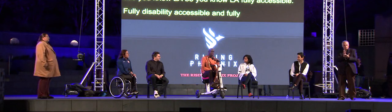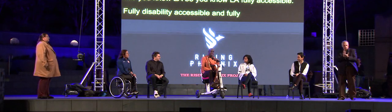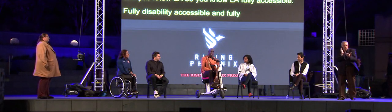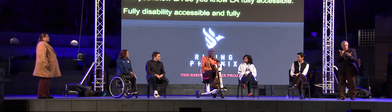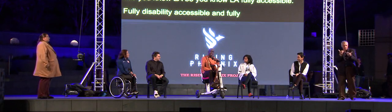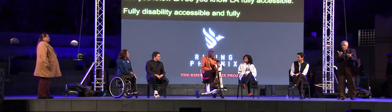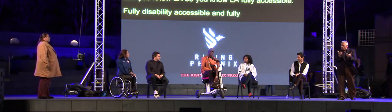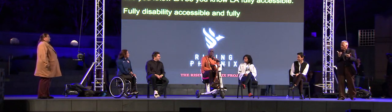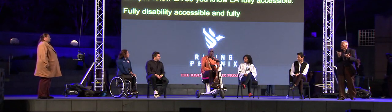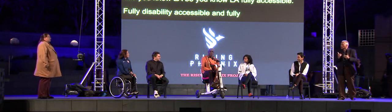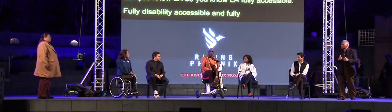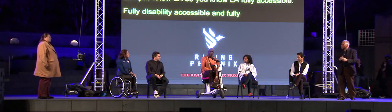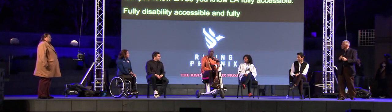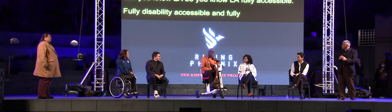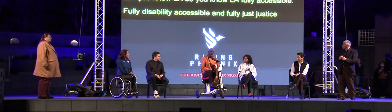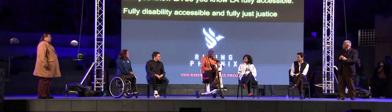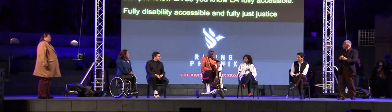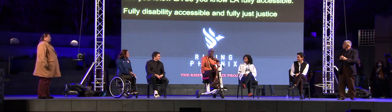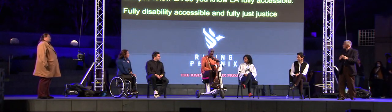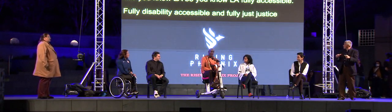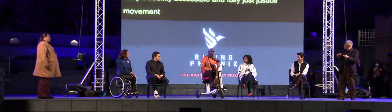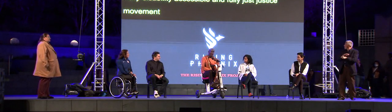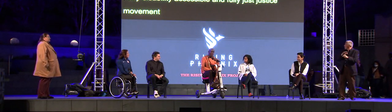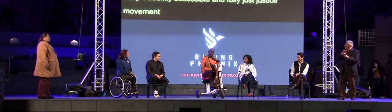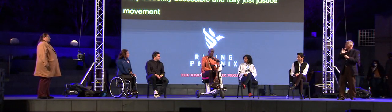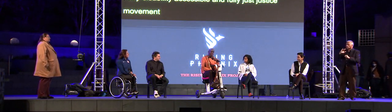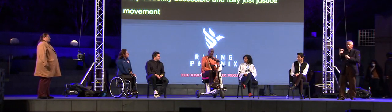the disability justice movement, and our laws.